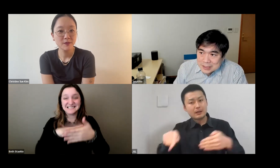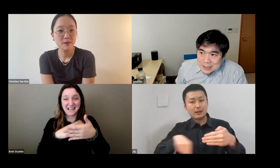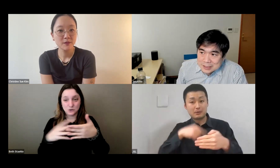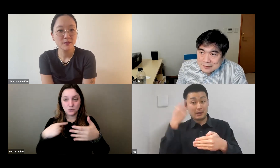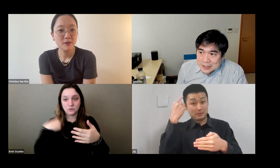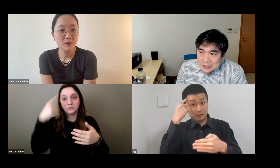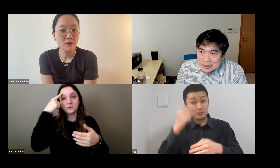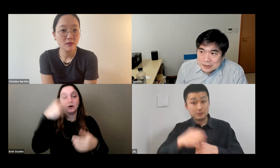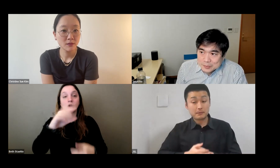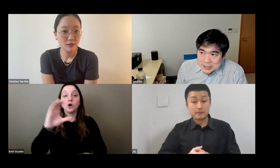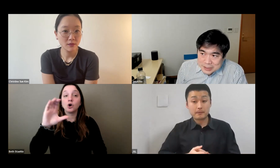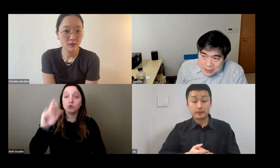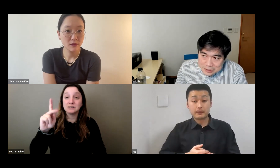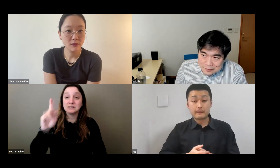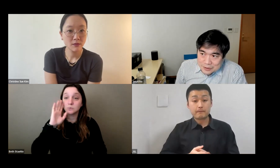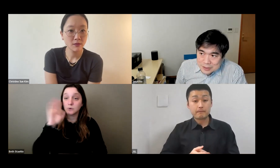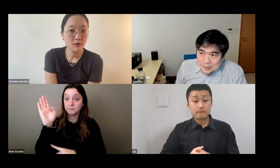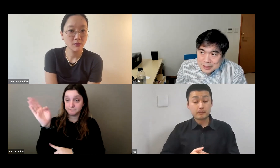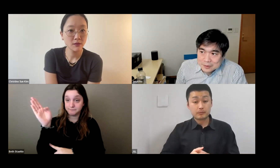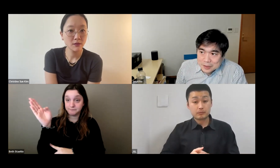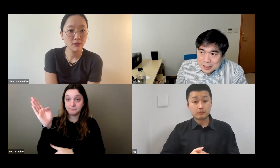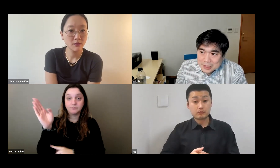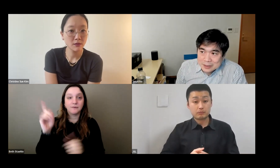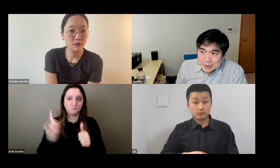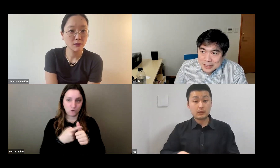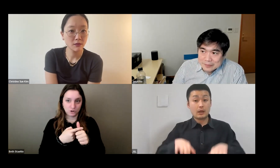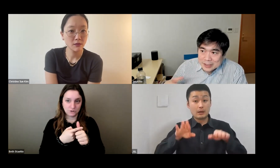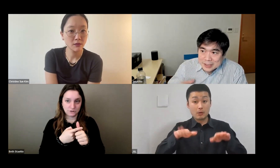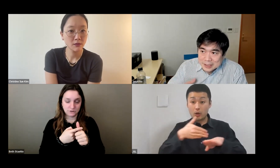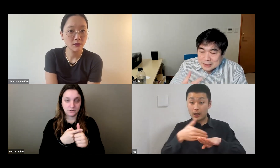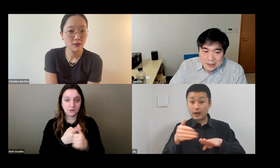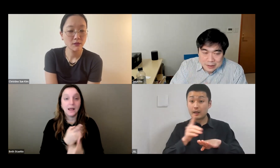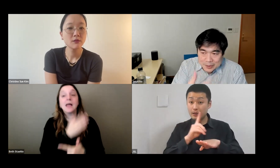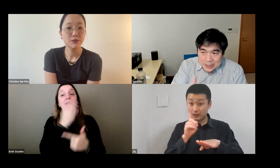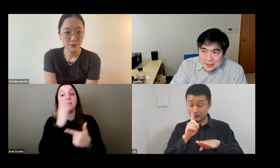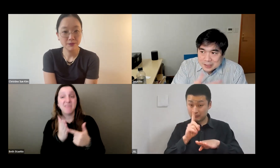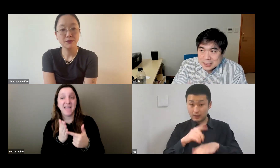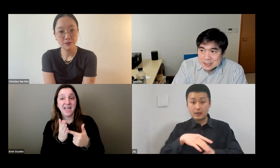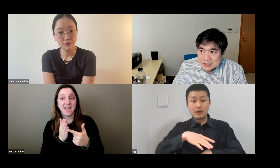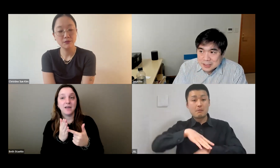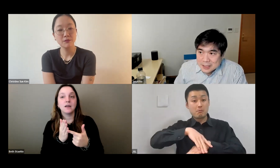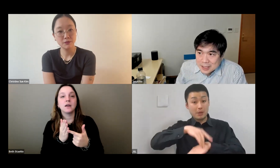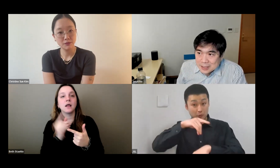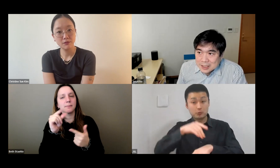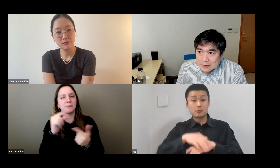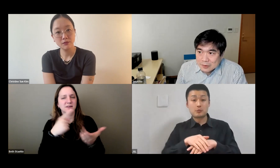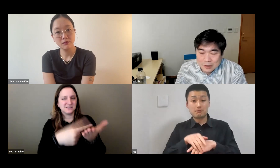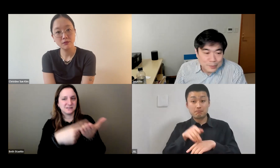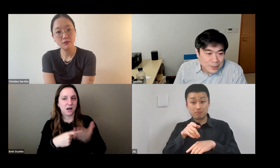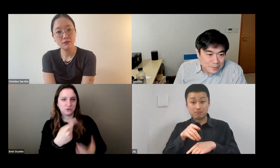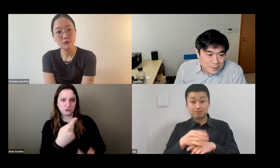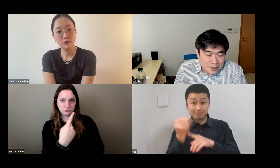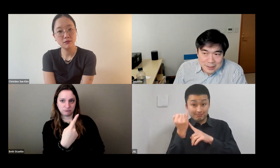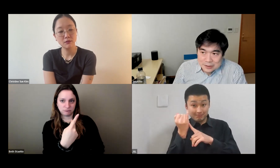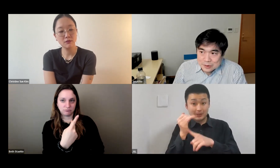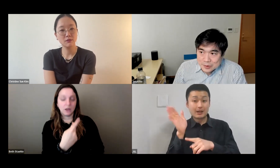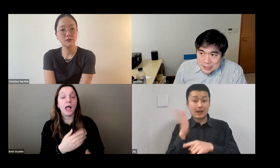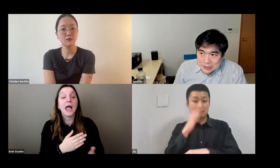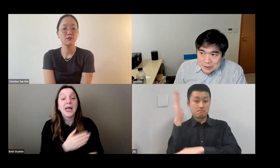give a presentation first about her work and then we'll have a little bit of a discussion and then we'll open up to questions.